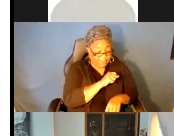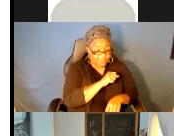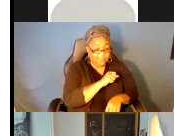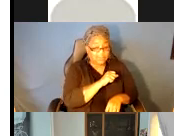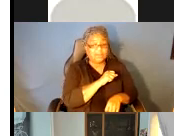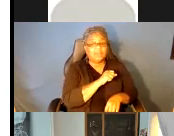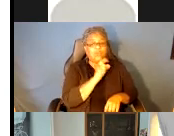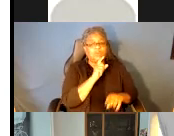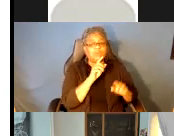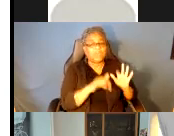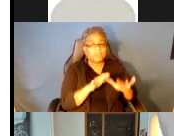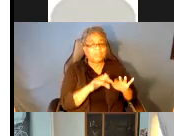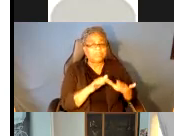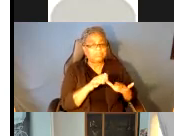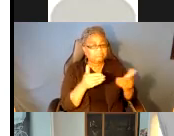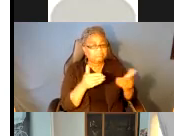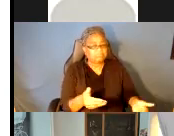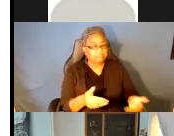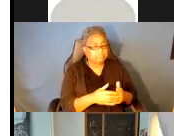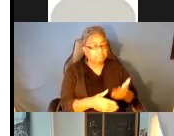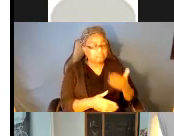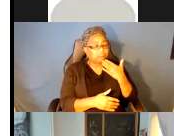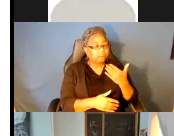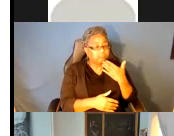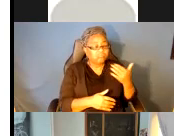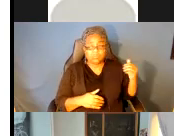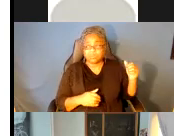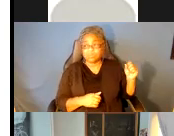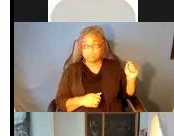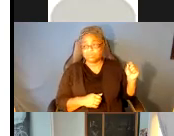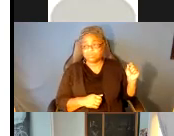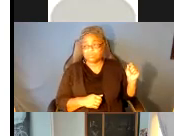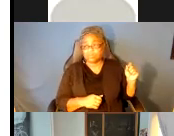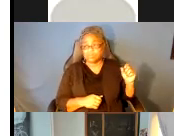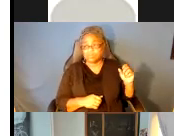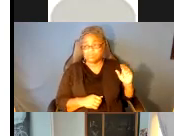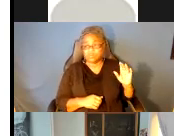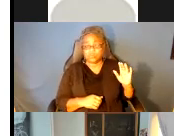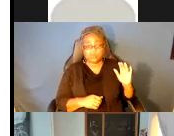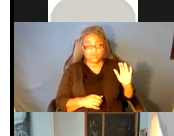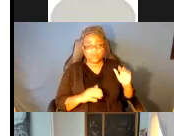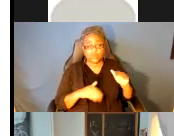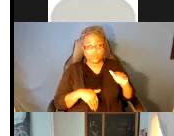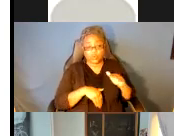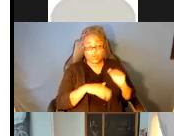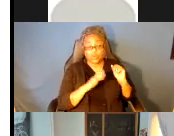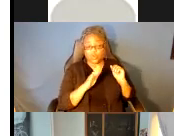Let's see. Thank you. 25 of 5,000, yes, 25% of the 5,000.